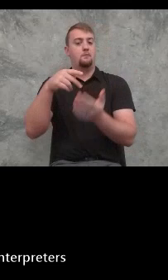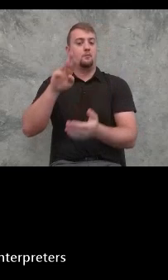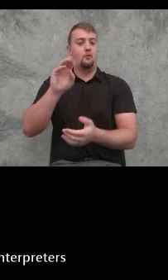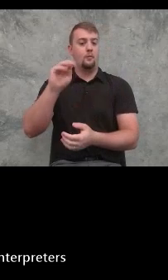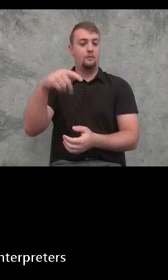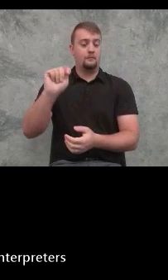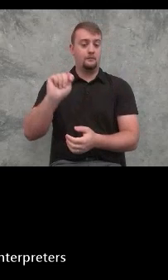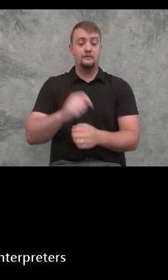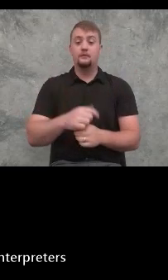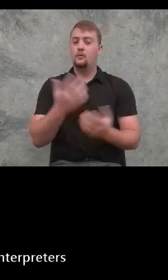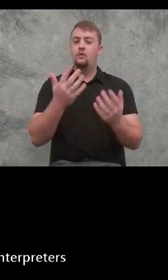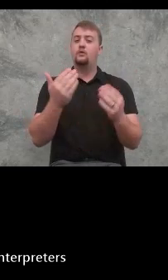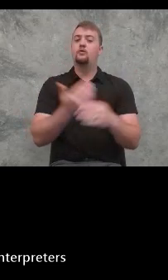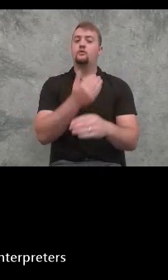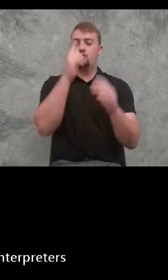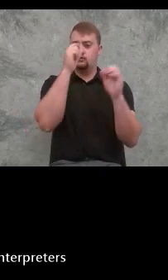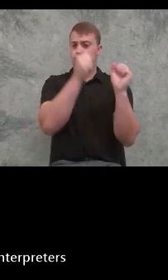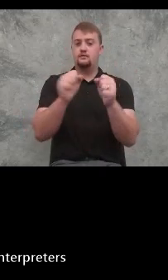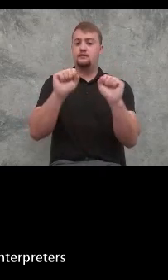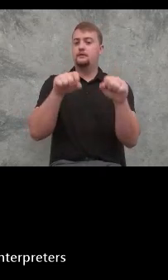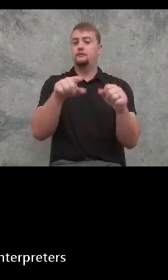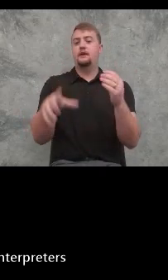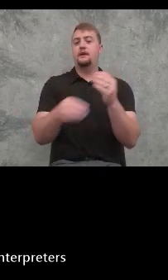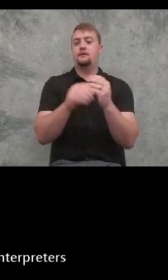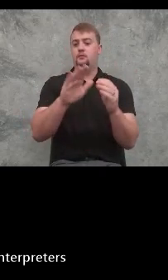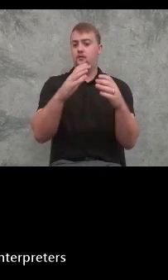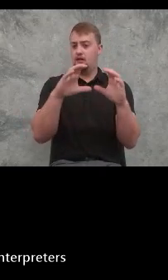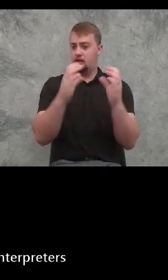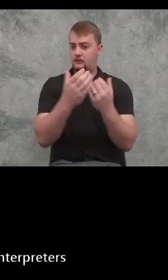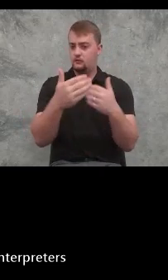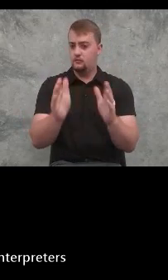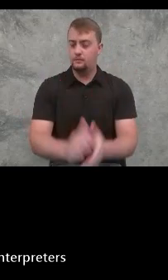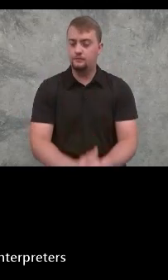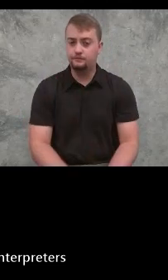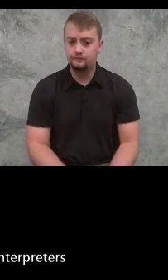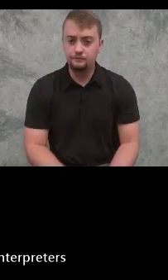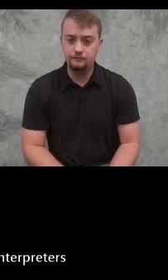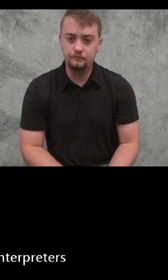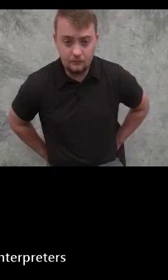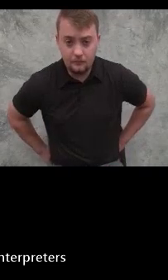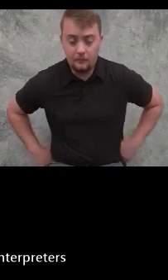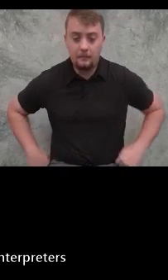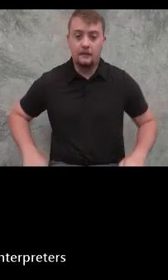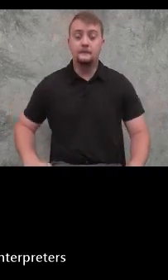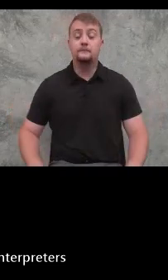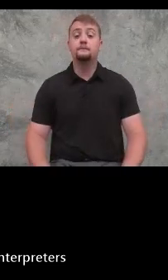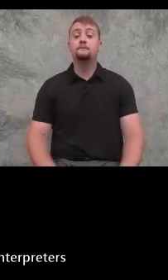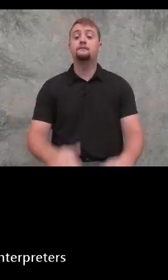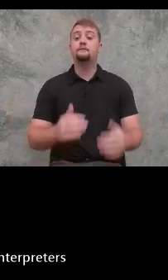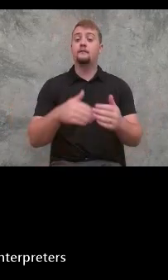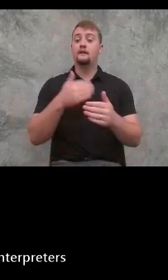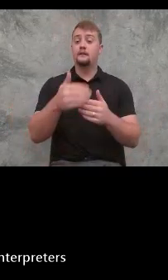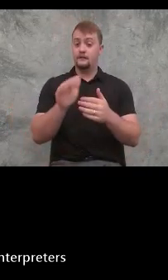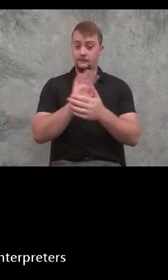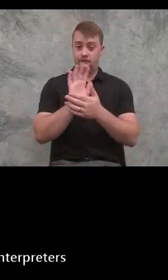strategy can you add to your classroom? In our next video of this series,